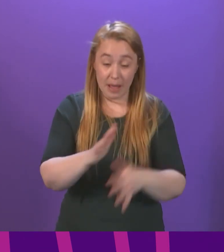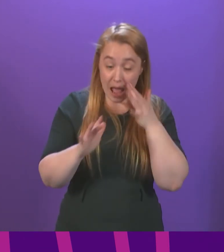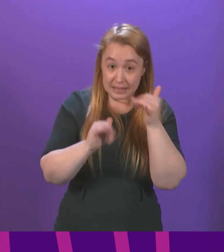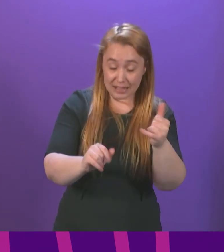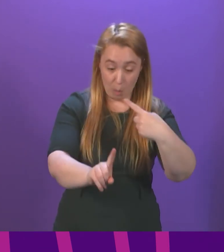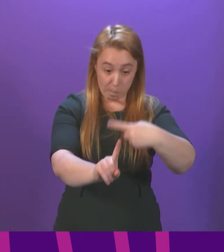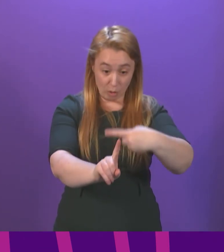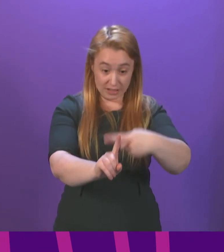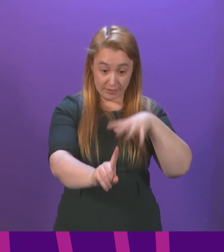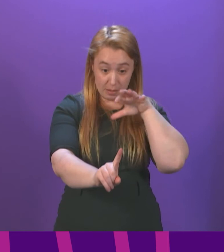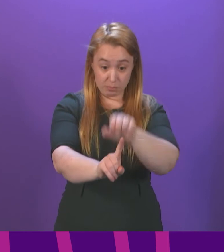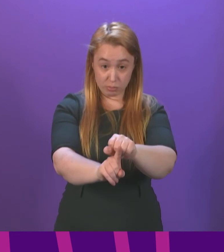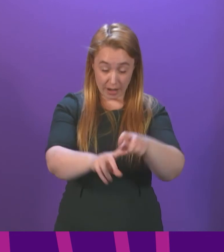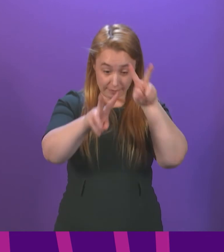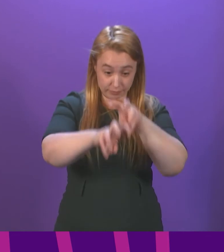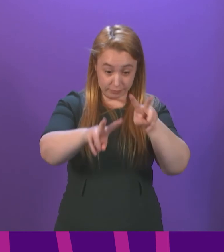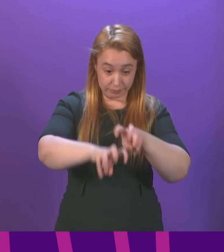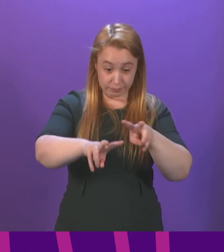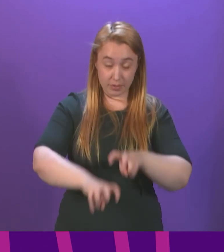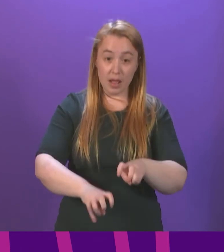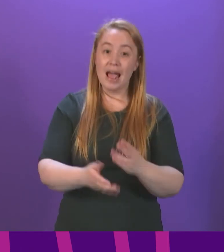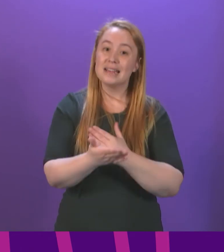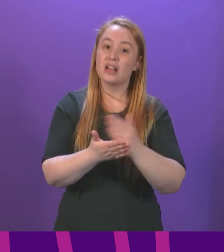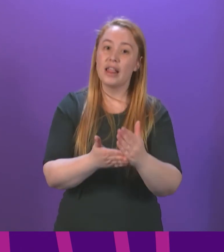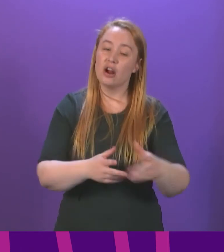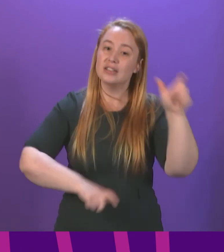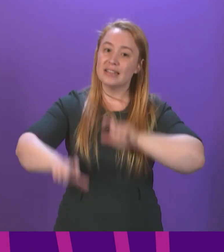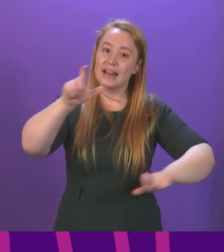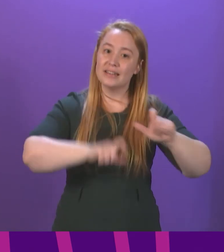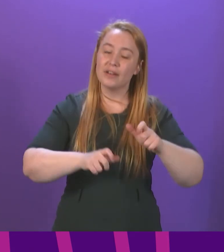cases of a variant of concern—has a clearer scientific rationale than mass testing of